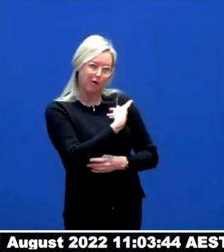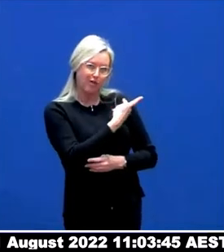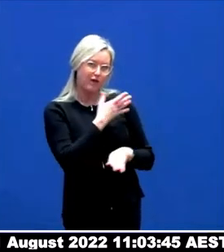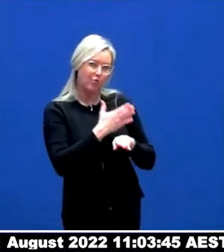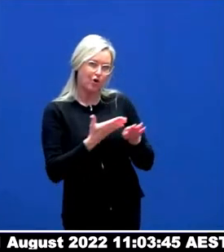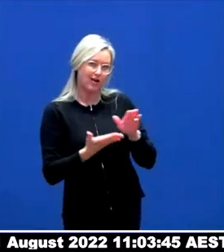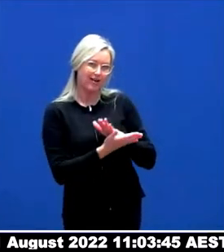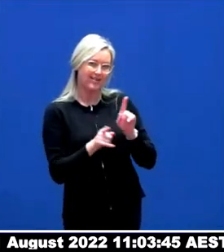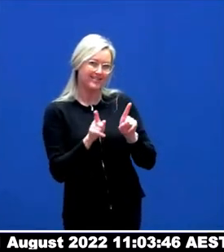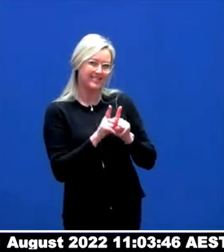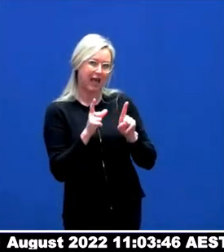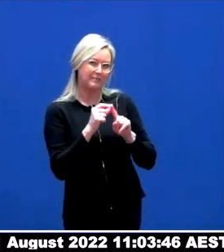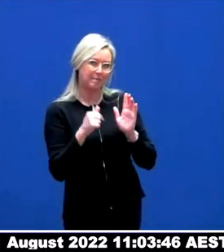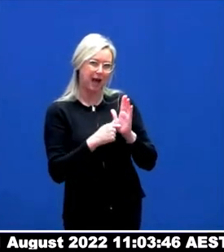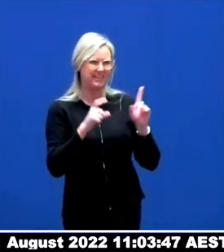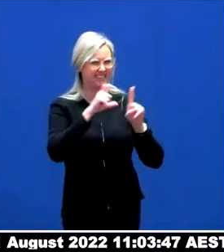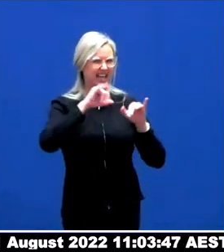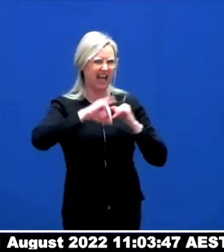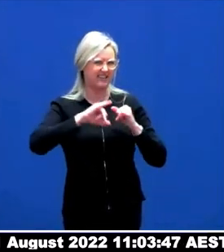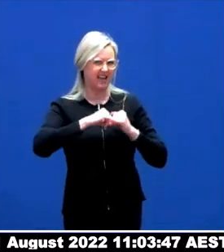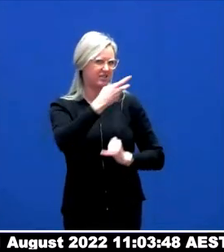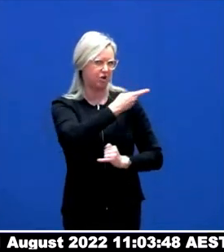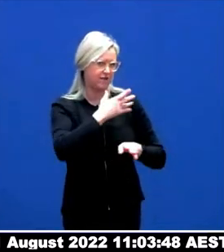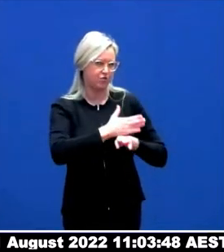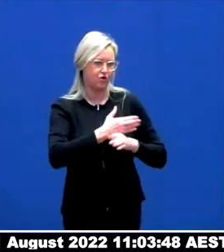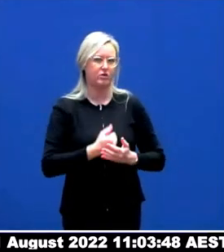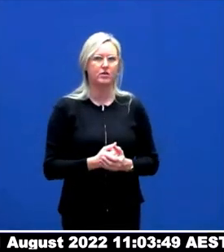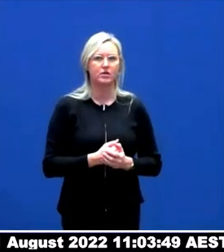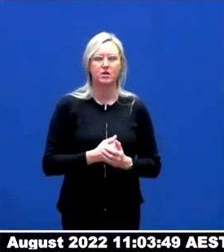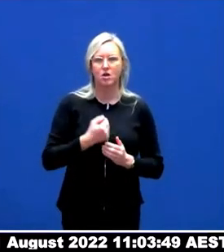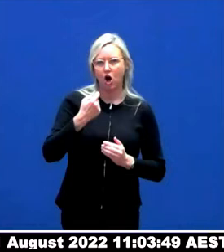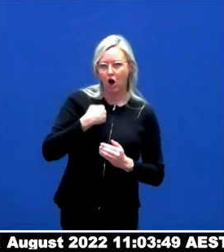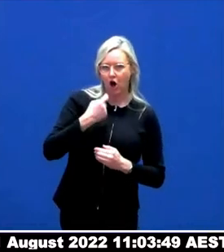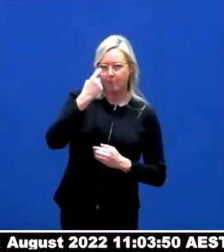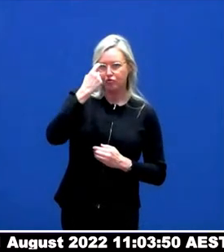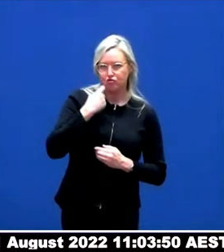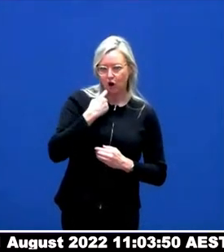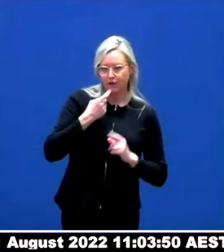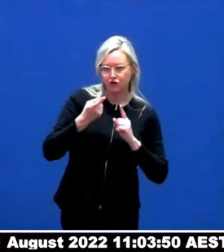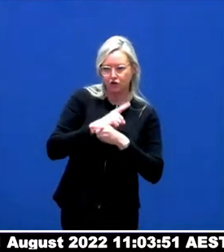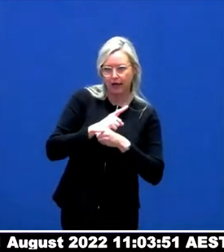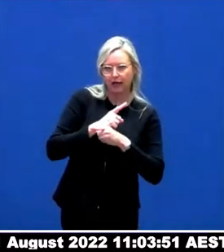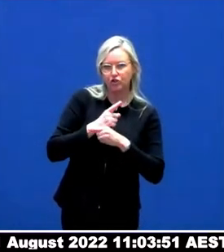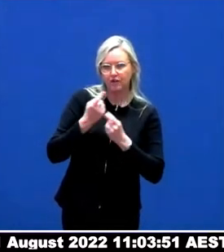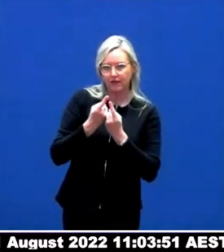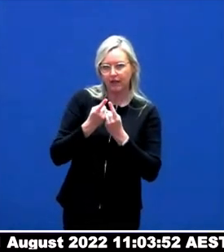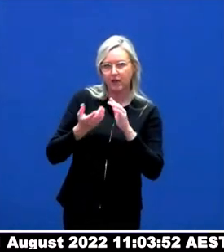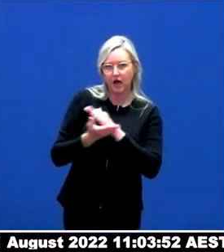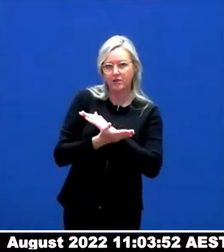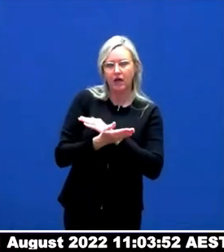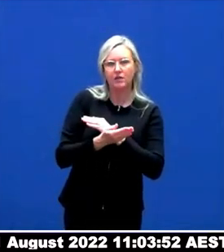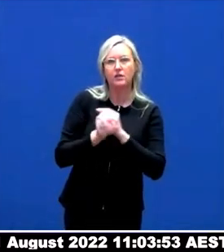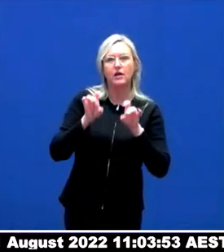we have - I'm driving the changes in the Australian Disability Strategy and we are -